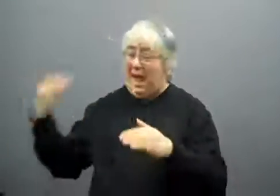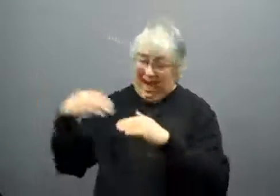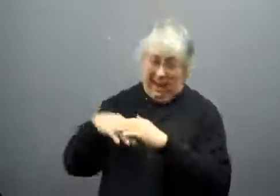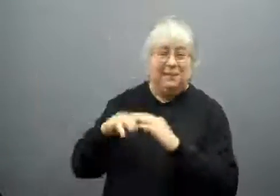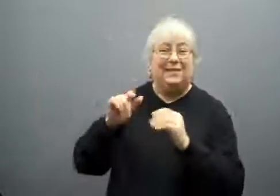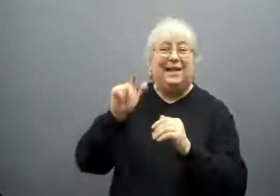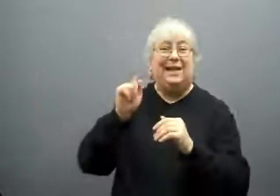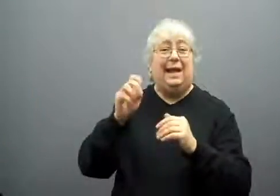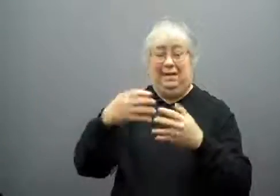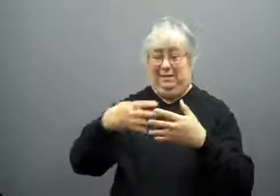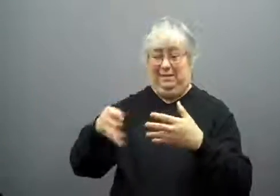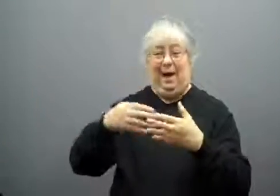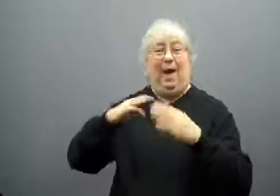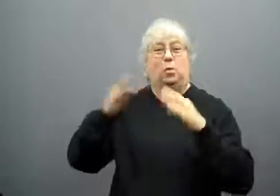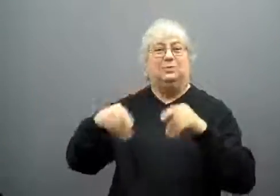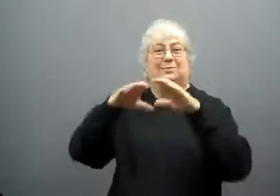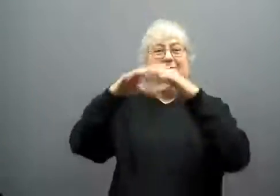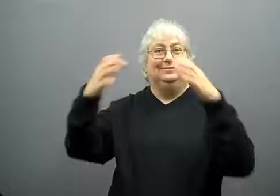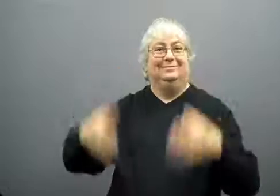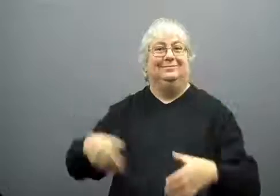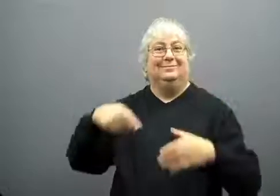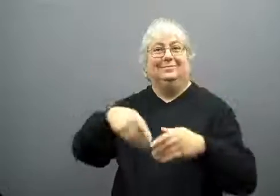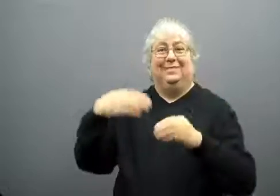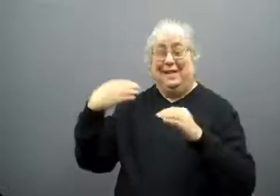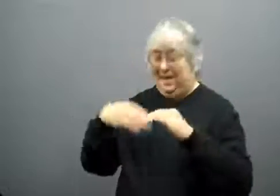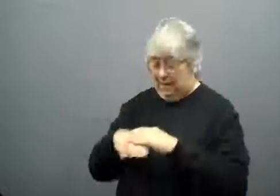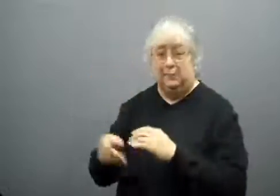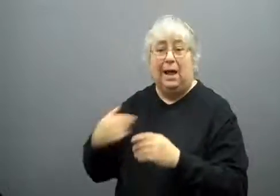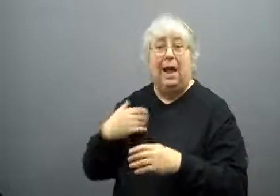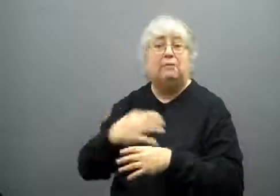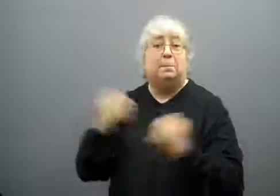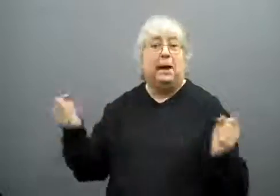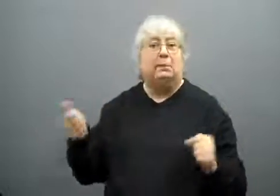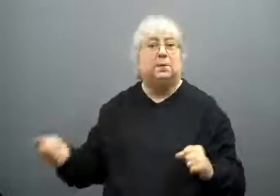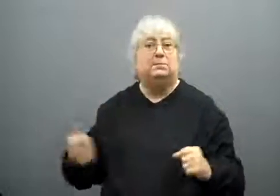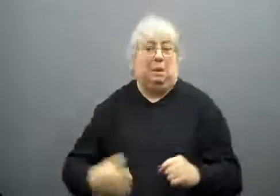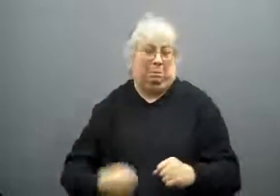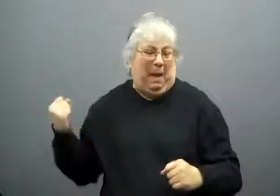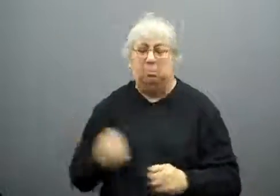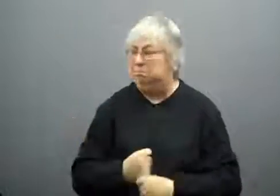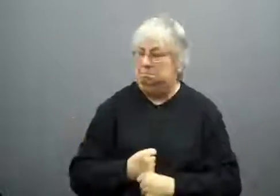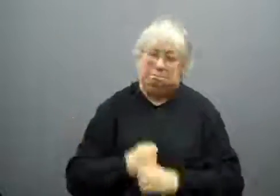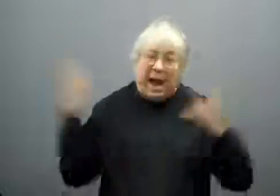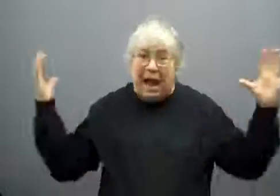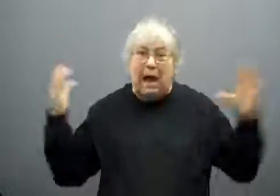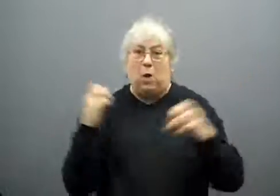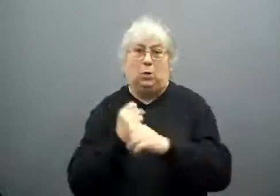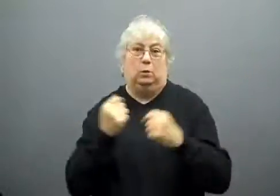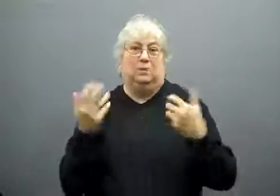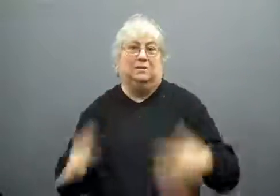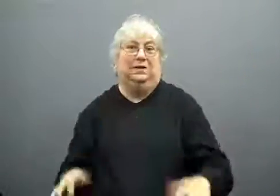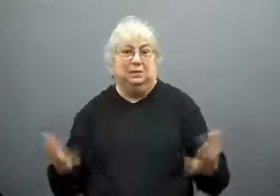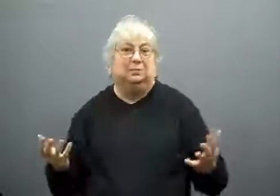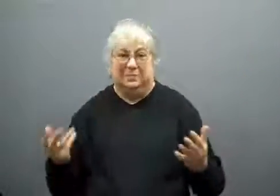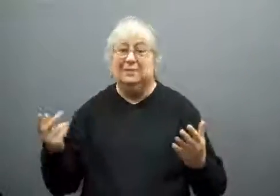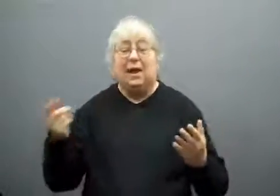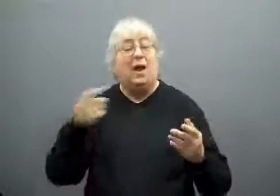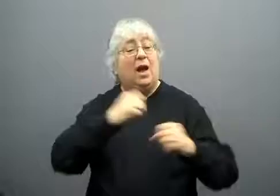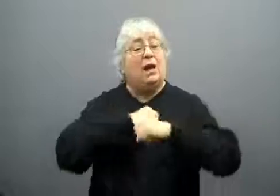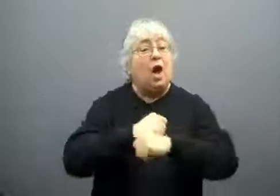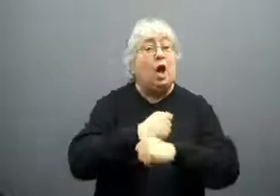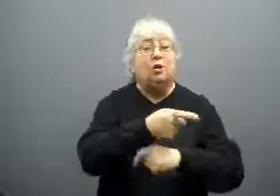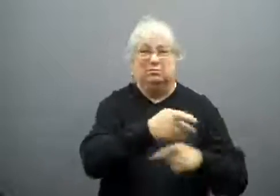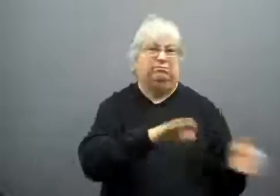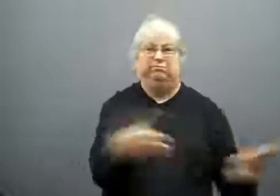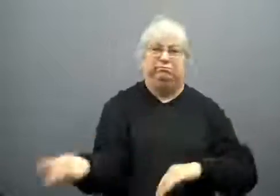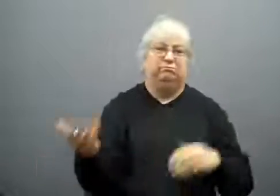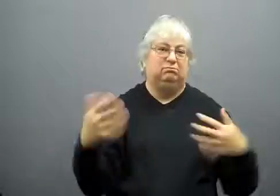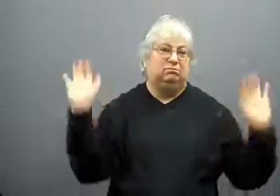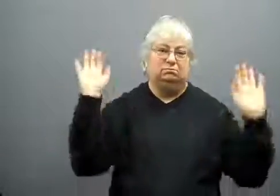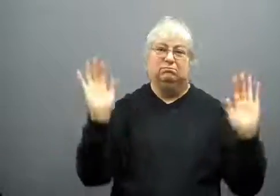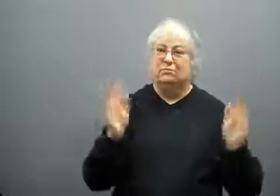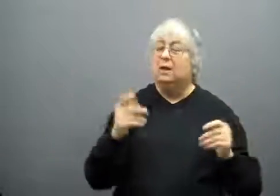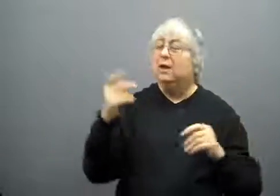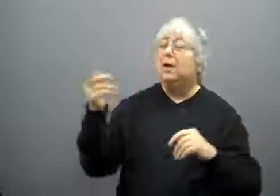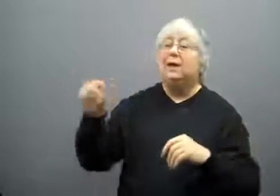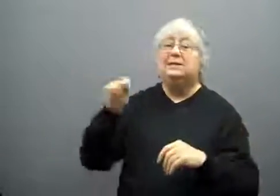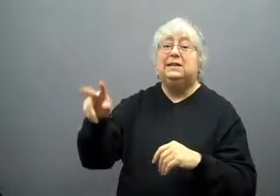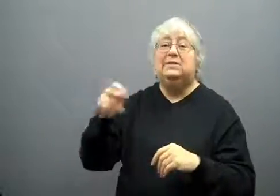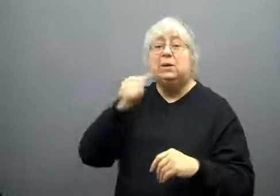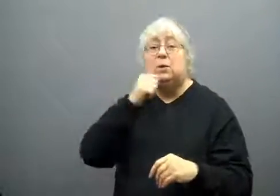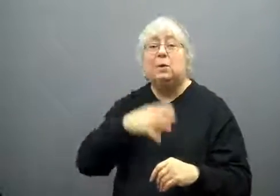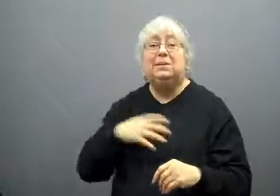Once in that gatehouse, he detonated a bomb and blew himself up.